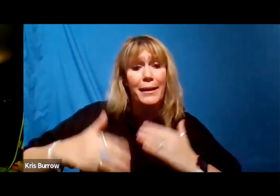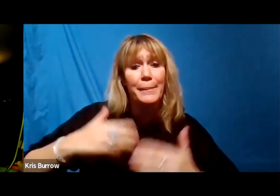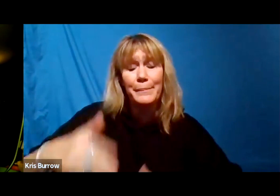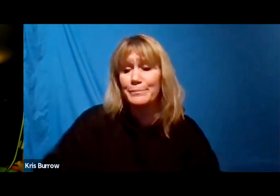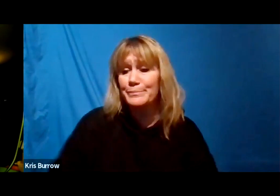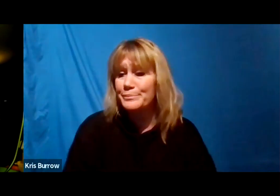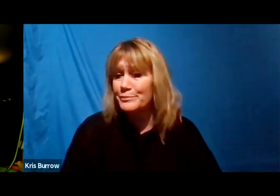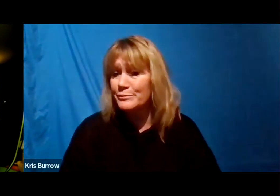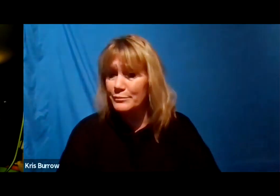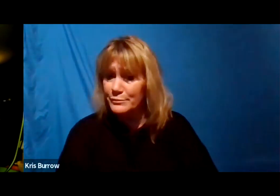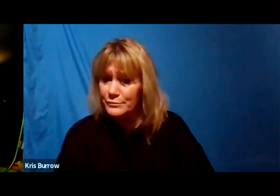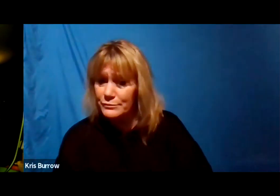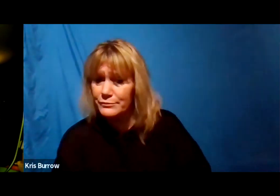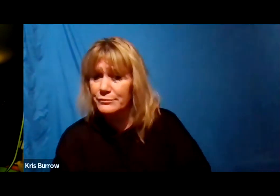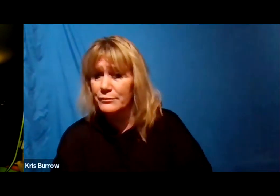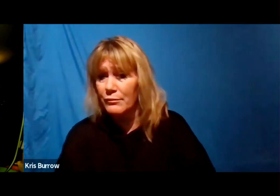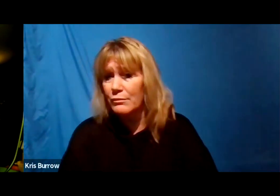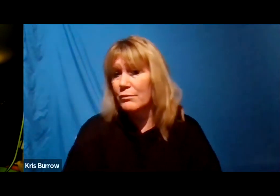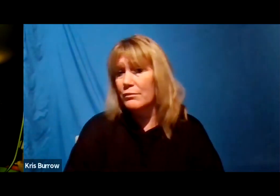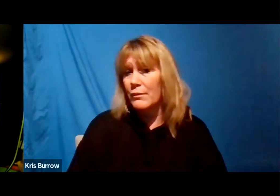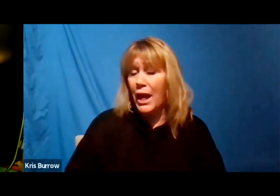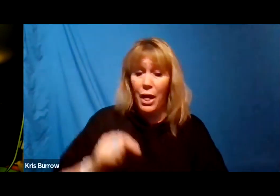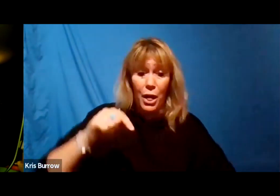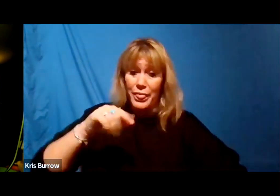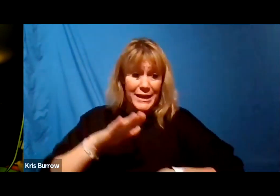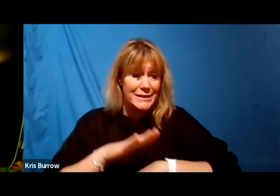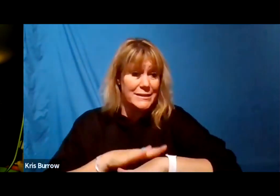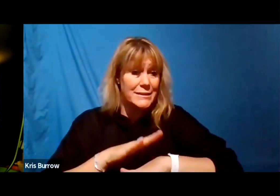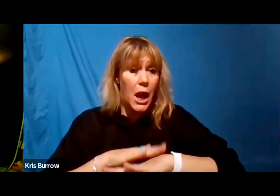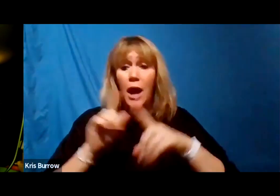But when they stand there by his